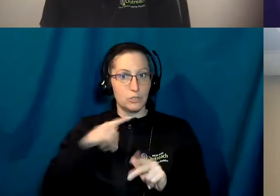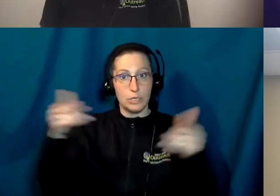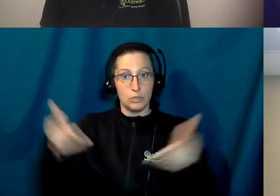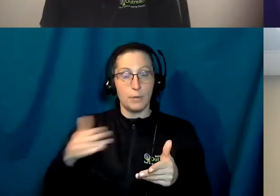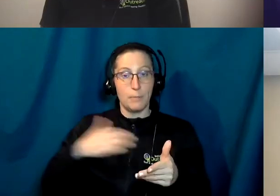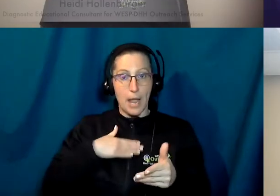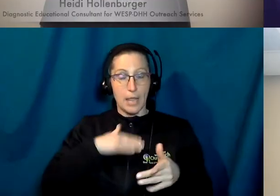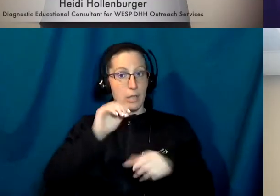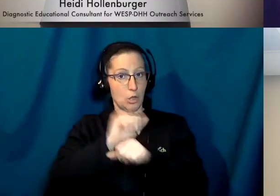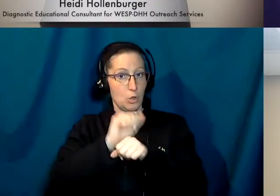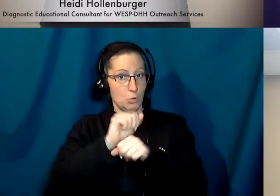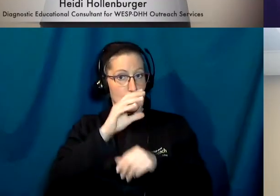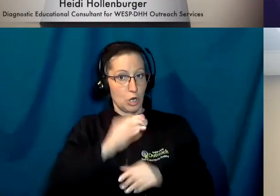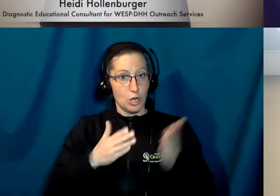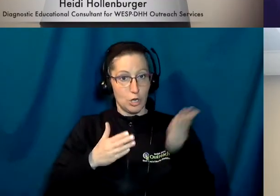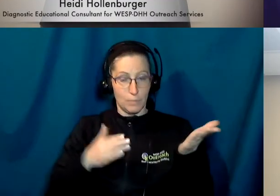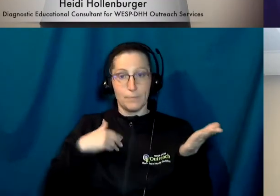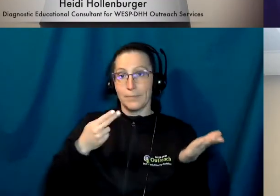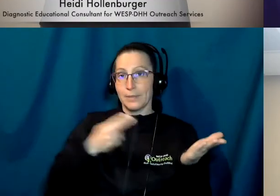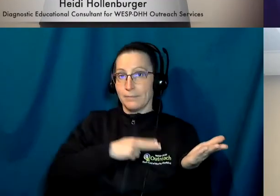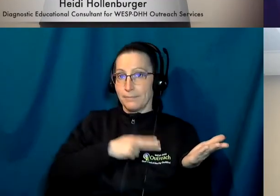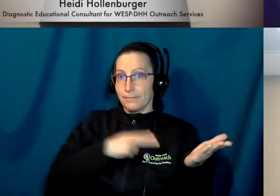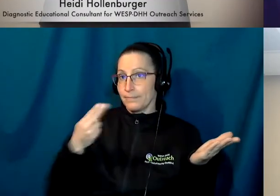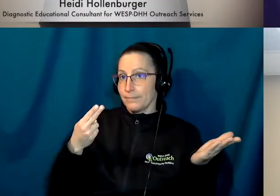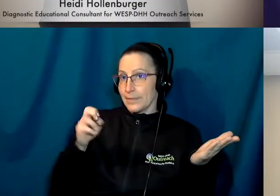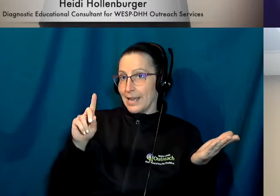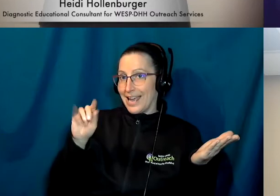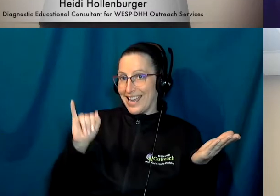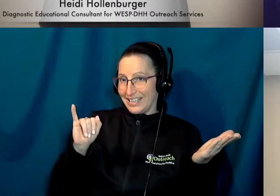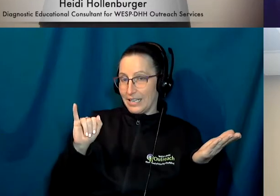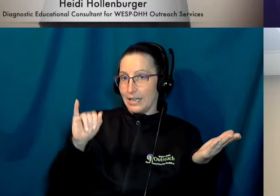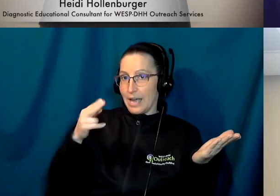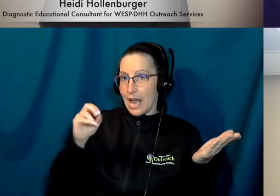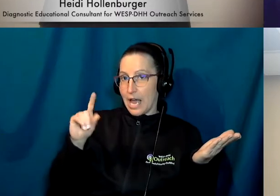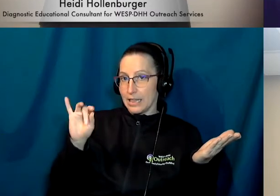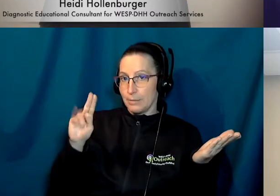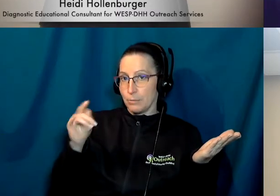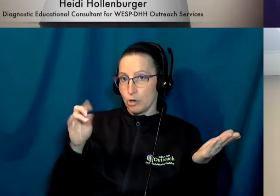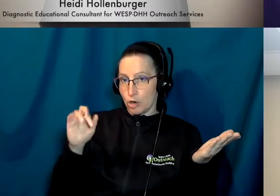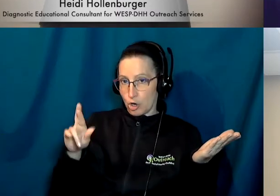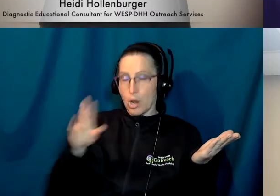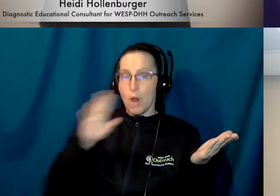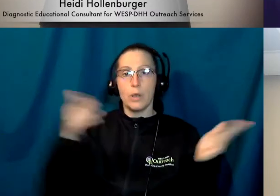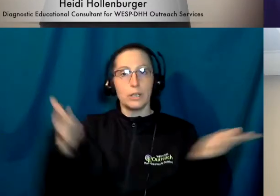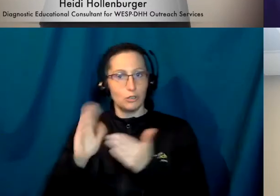colleague, Heidi Hollenberger who is going to interview our guest today. Take it away, Heidi.